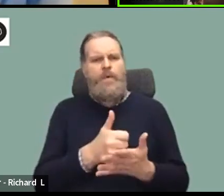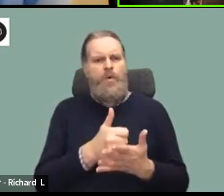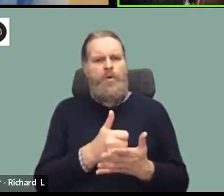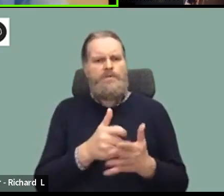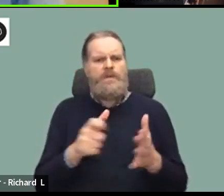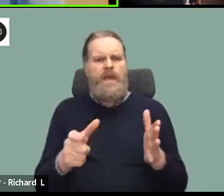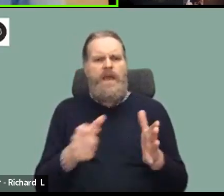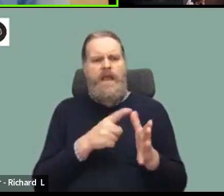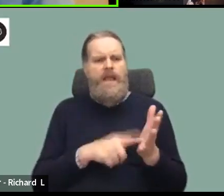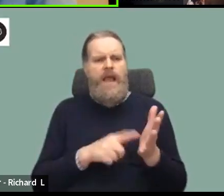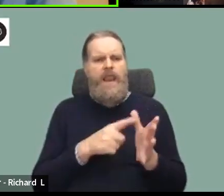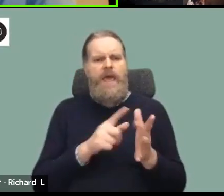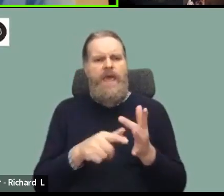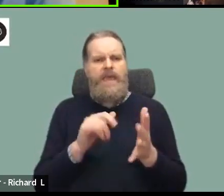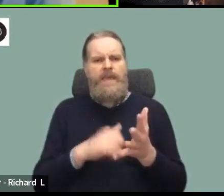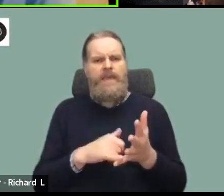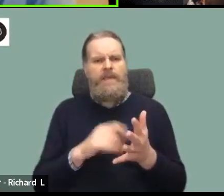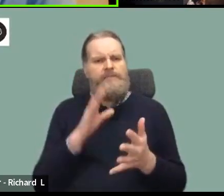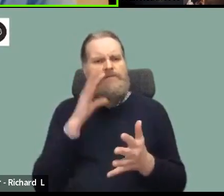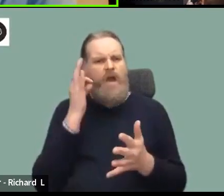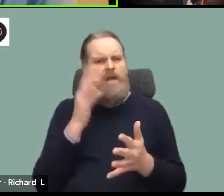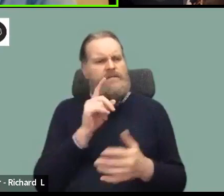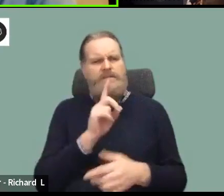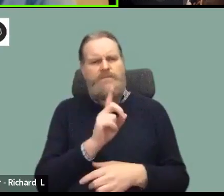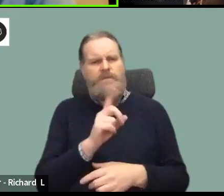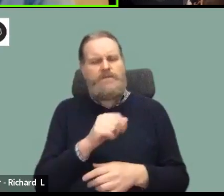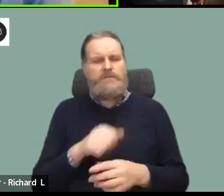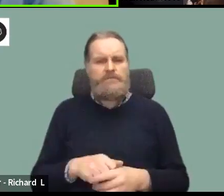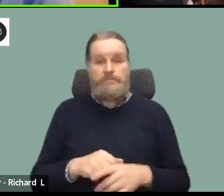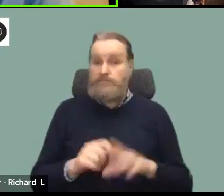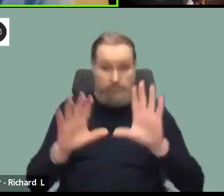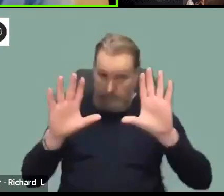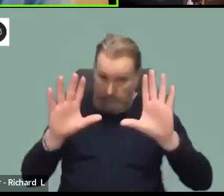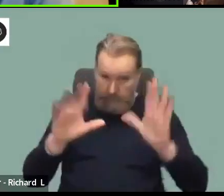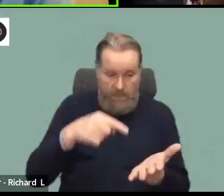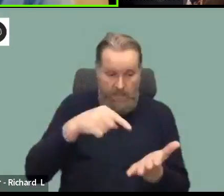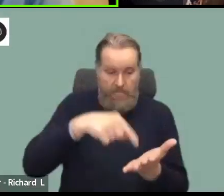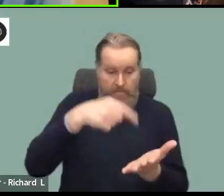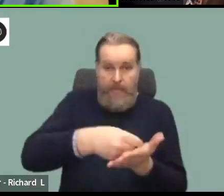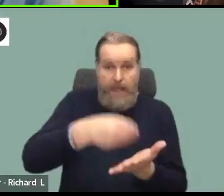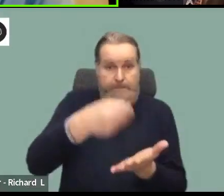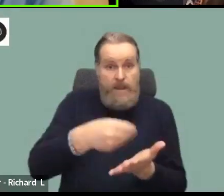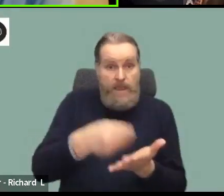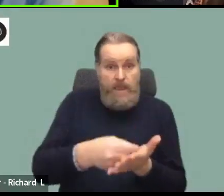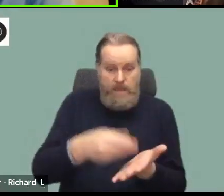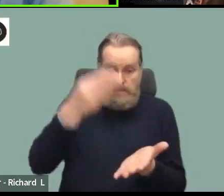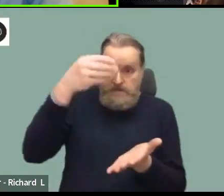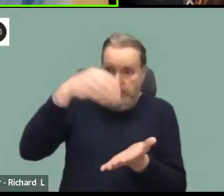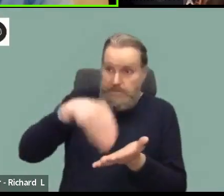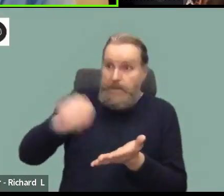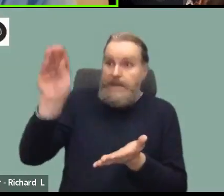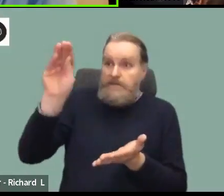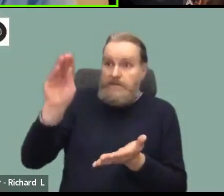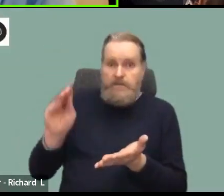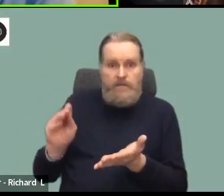y why why we support the x and y why why we support the action why it's so important. Yeah, I mean, first of all Yeah, I mean, first of all, we haven't spent a penny on the call